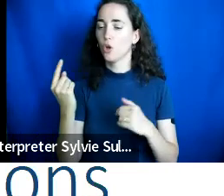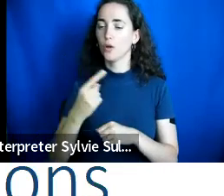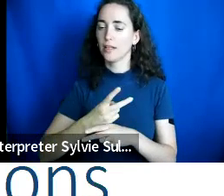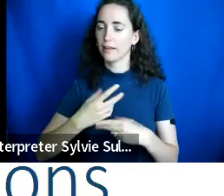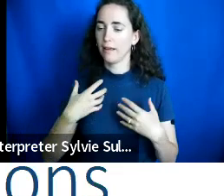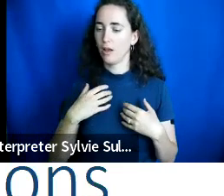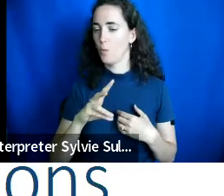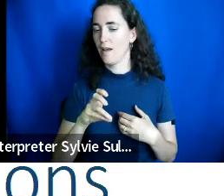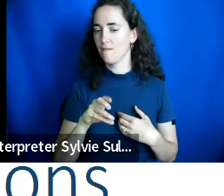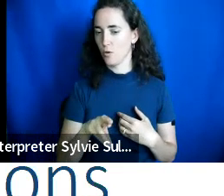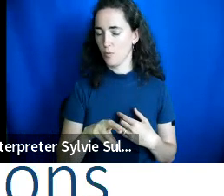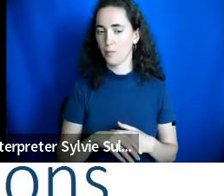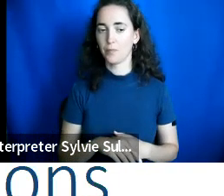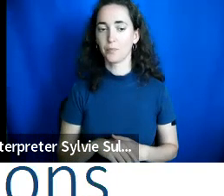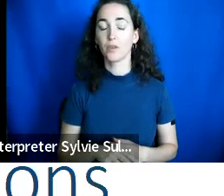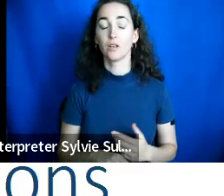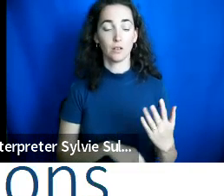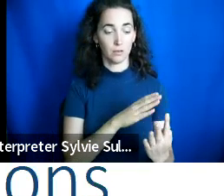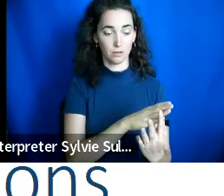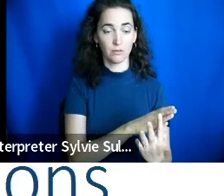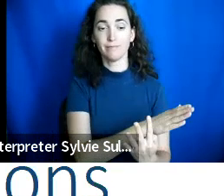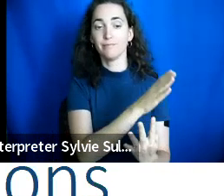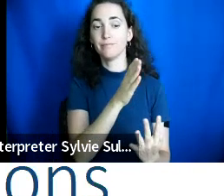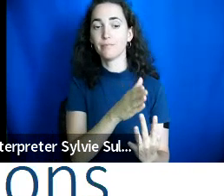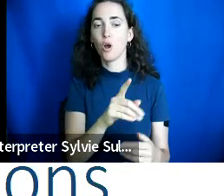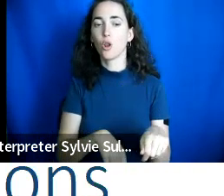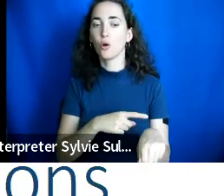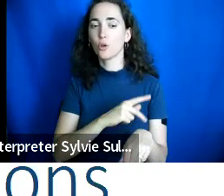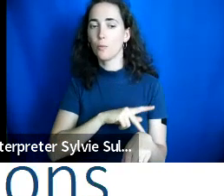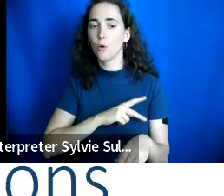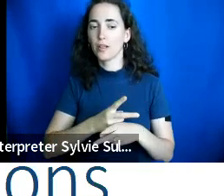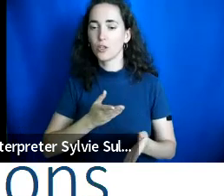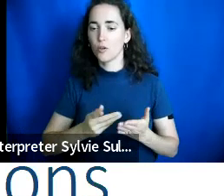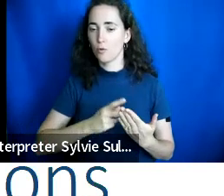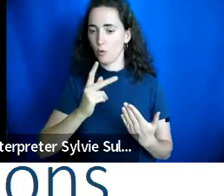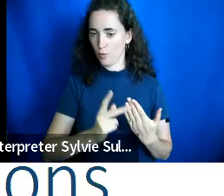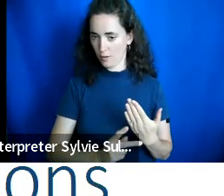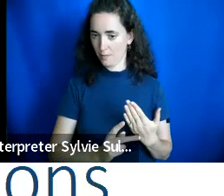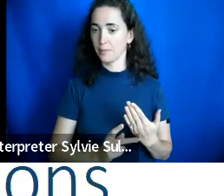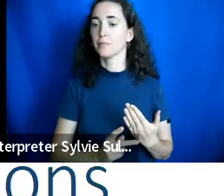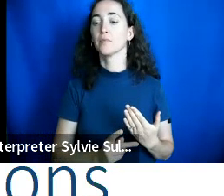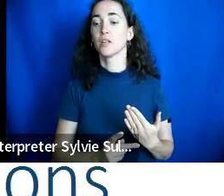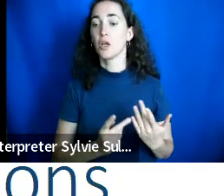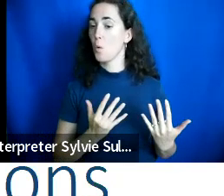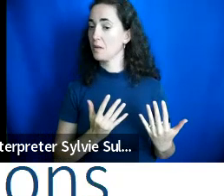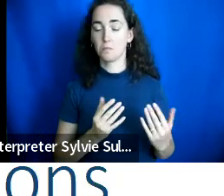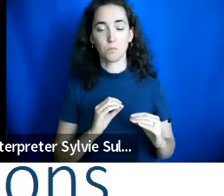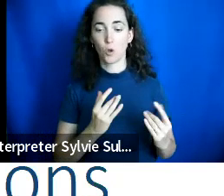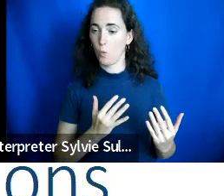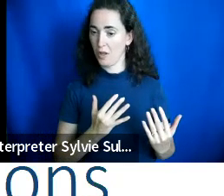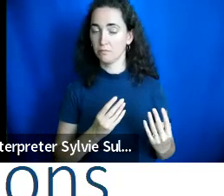So the next program is our long term personal care services program There's no wait for that service.